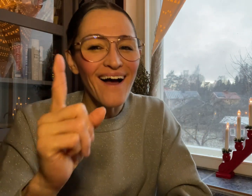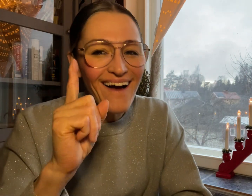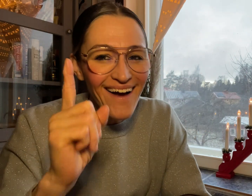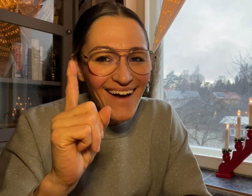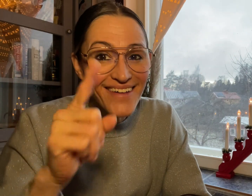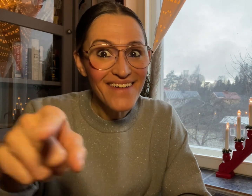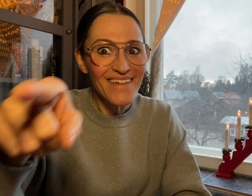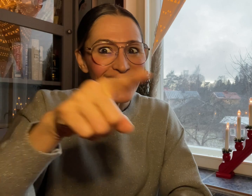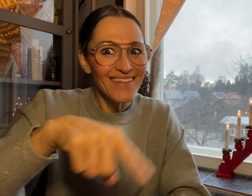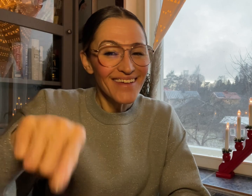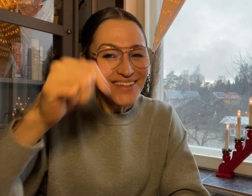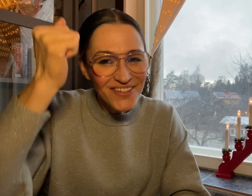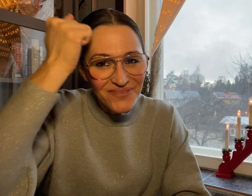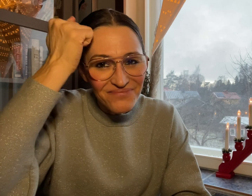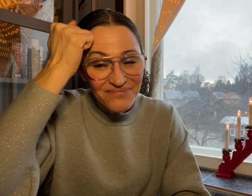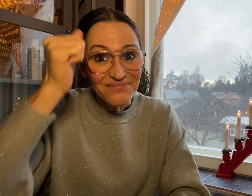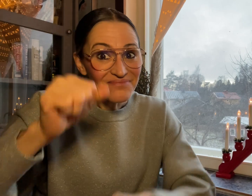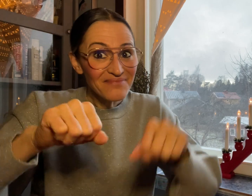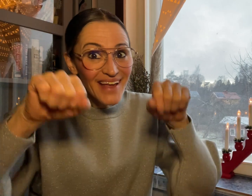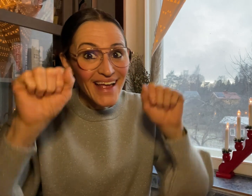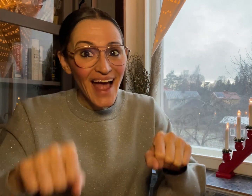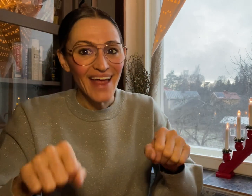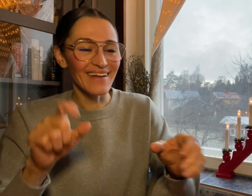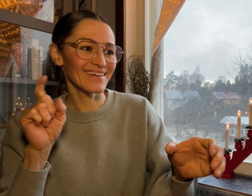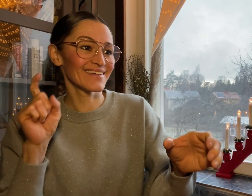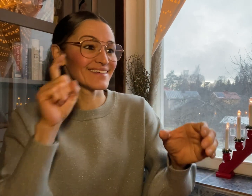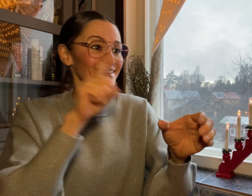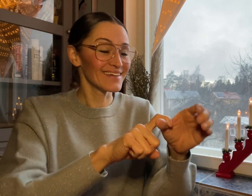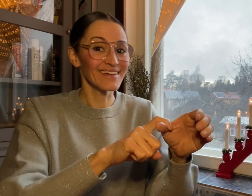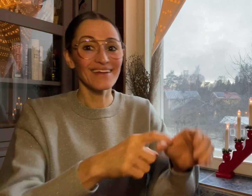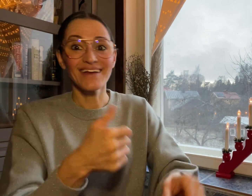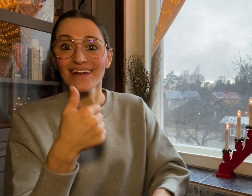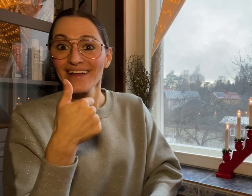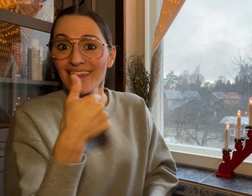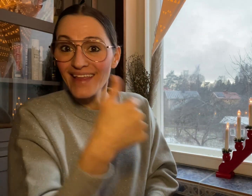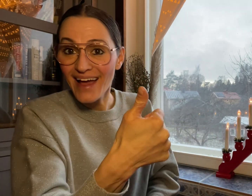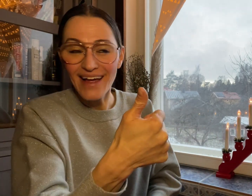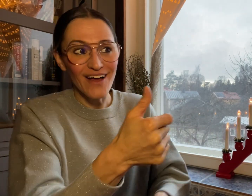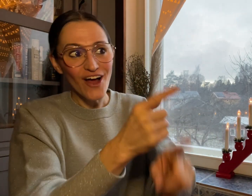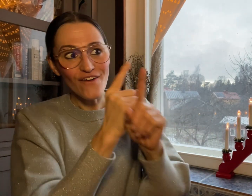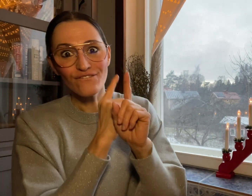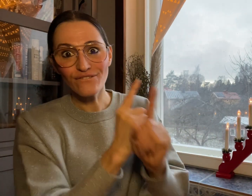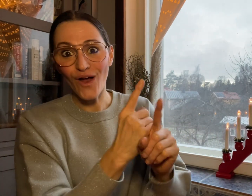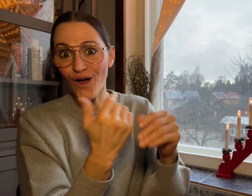Don’t forget to subscribe, like, and follow